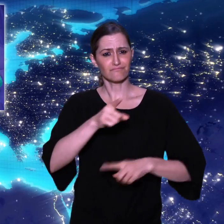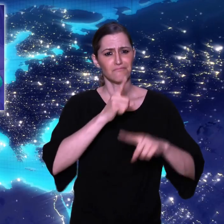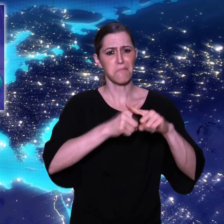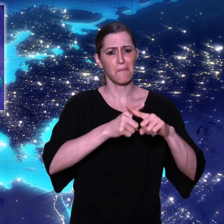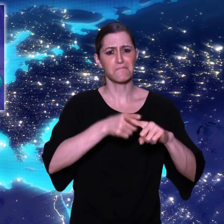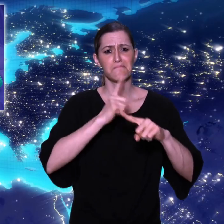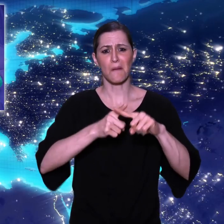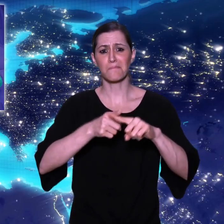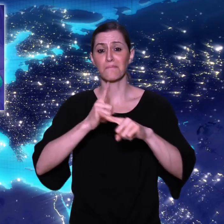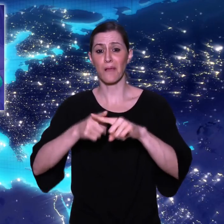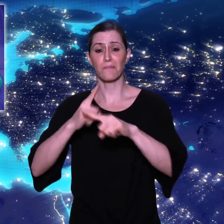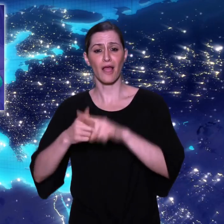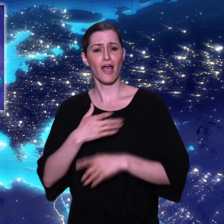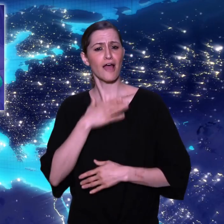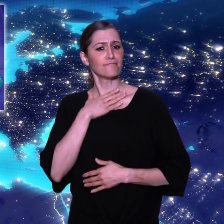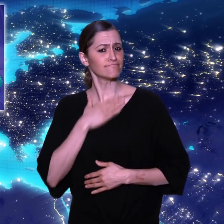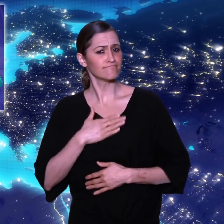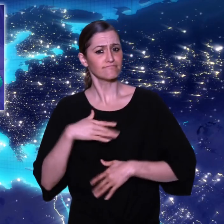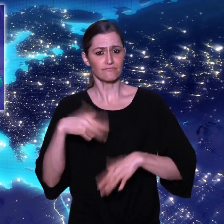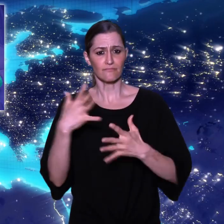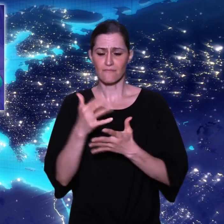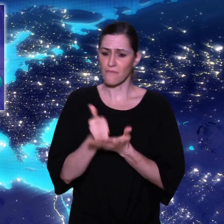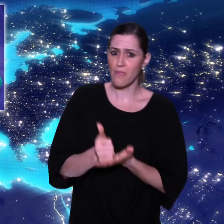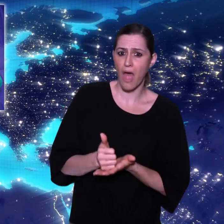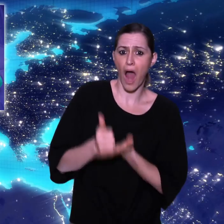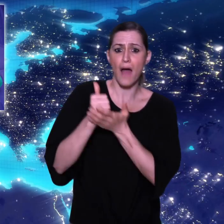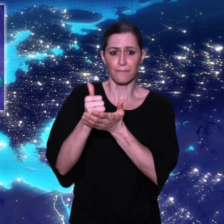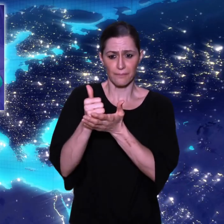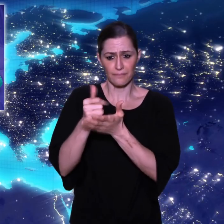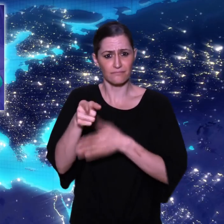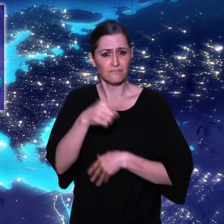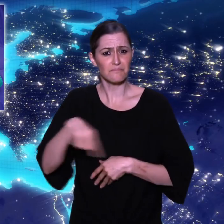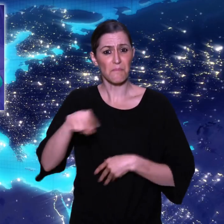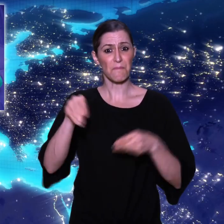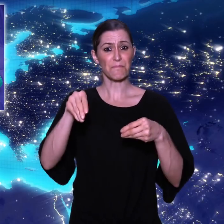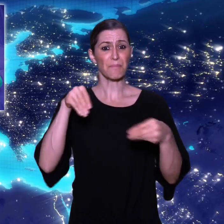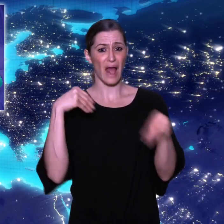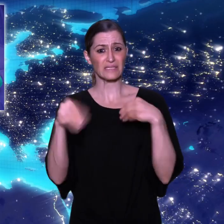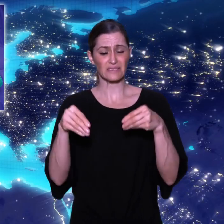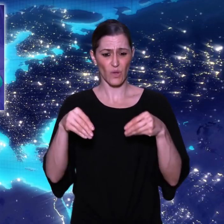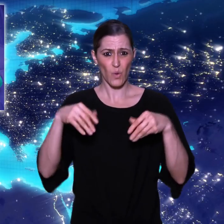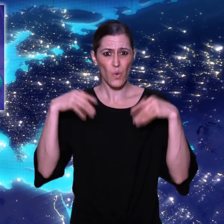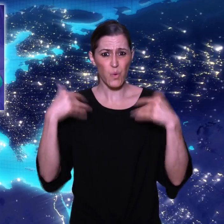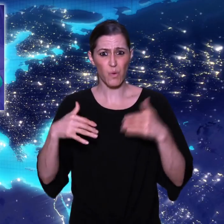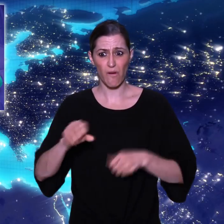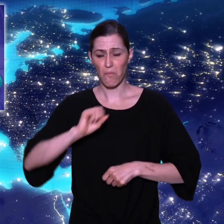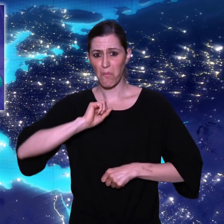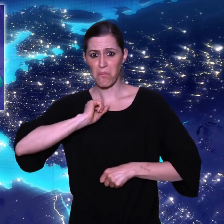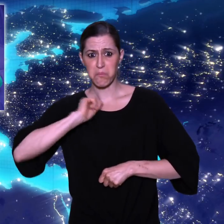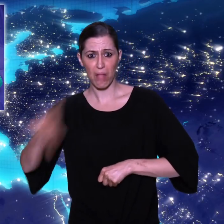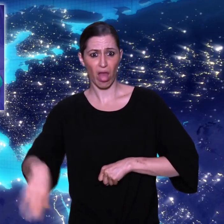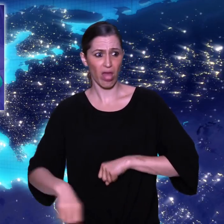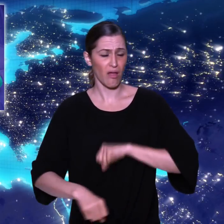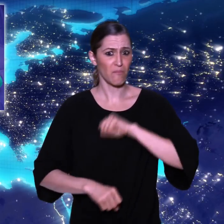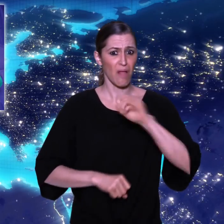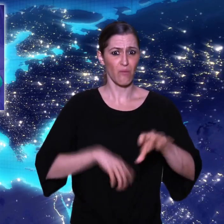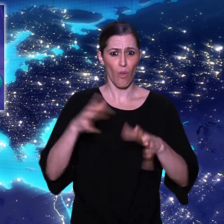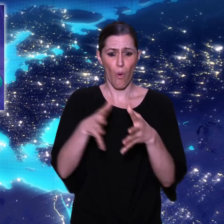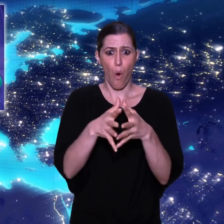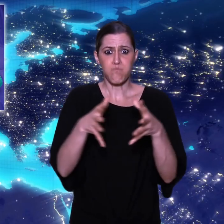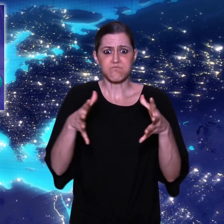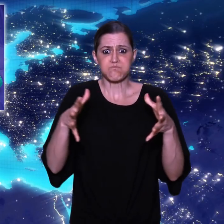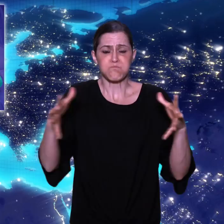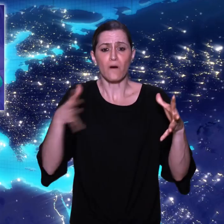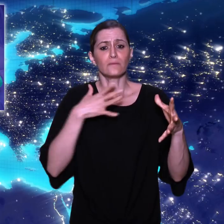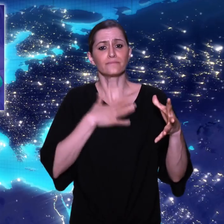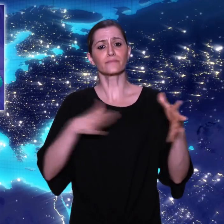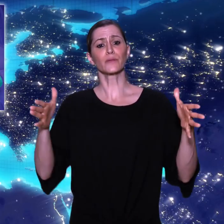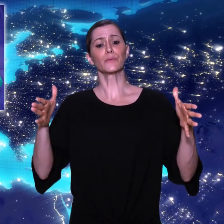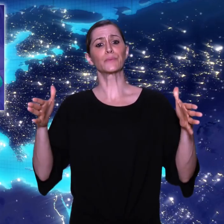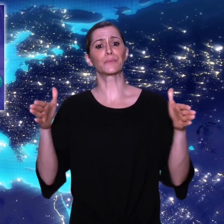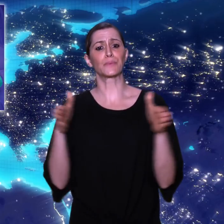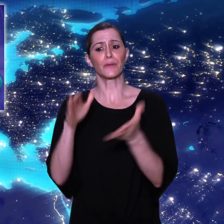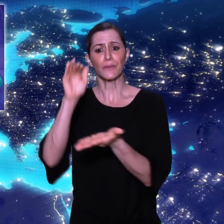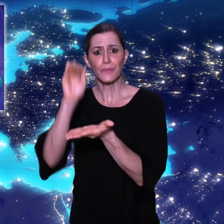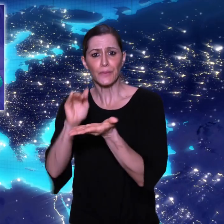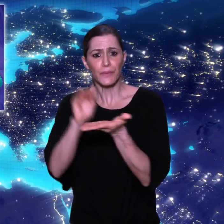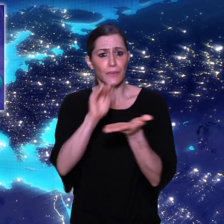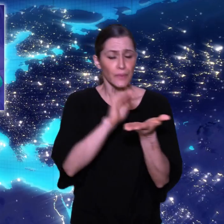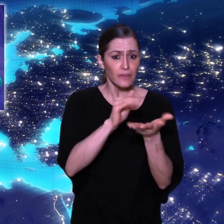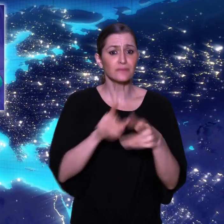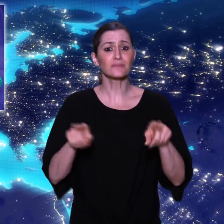This move will reduce wasteful plastics and reduce